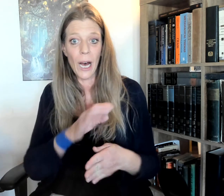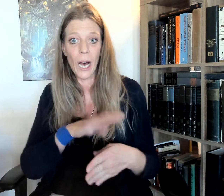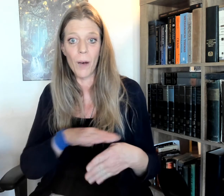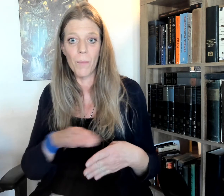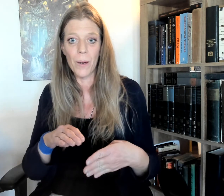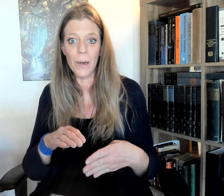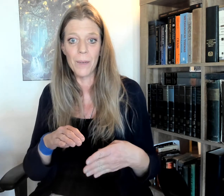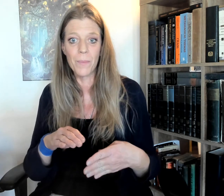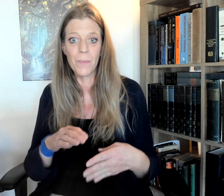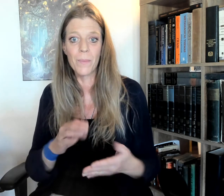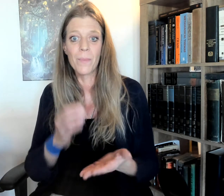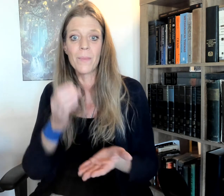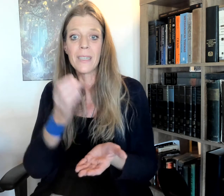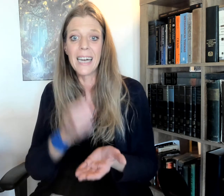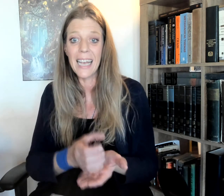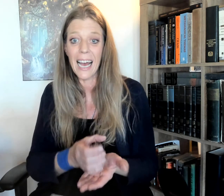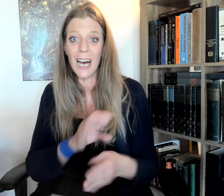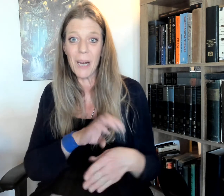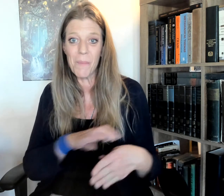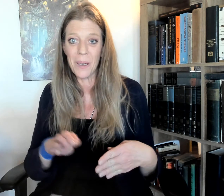CUPBOARD. CUPBOARD.